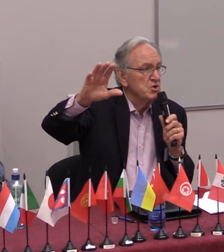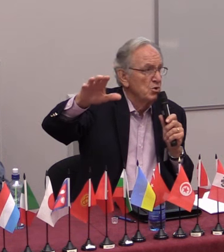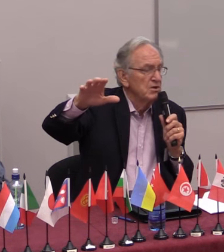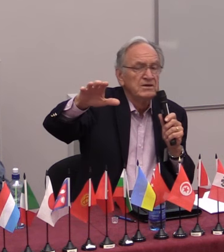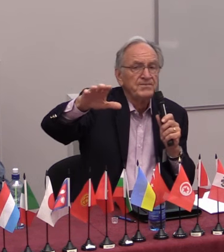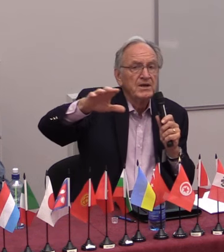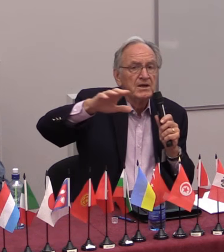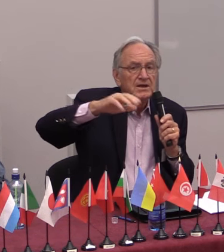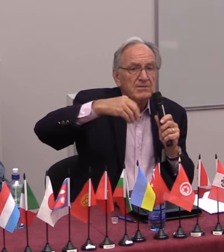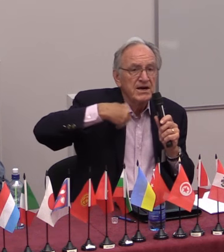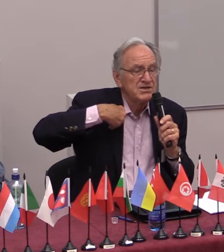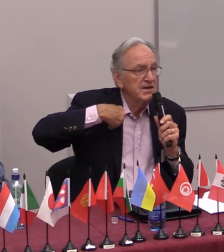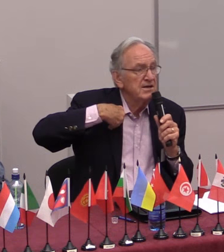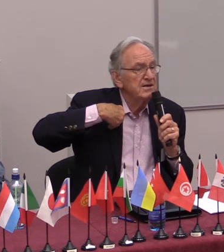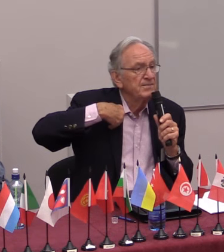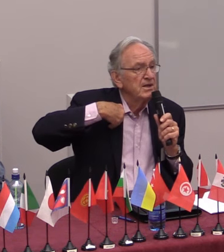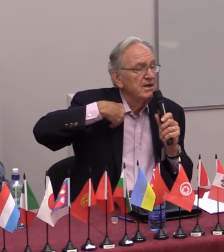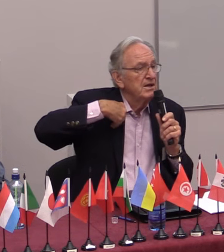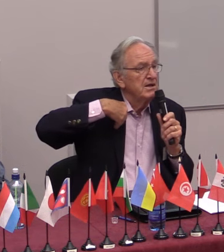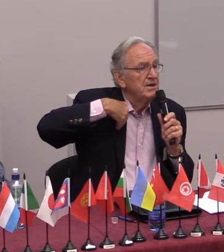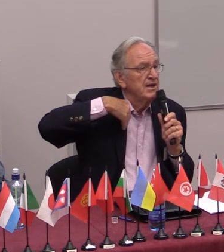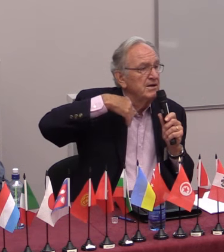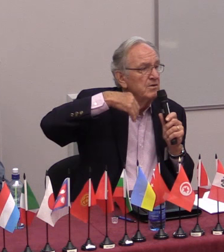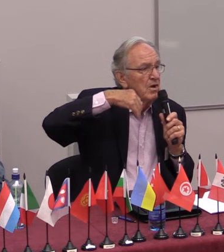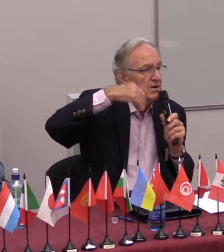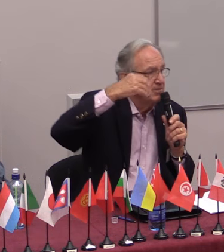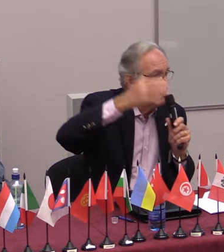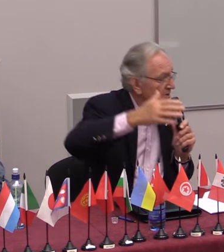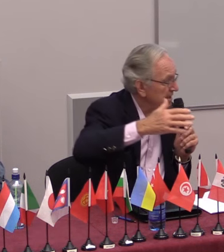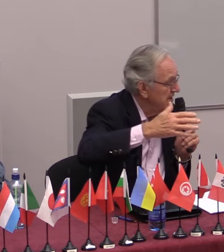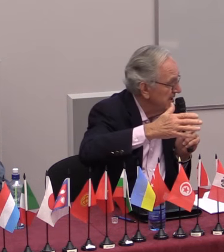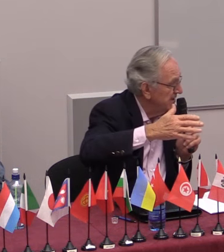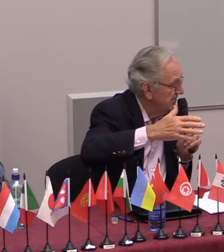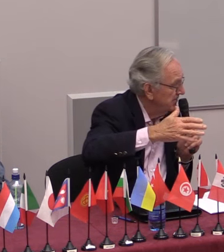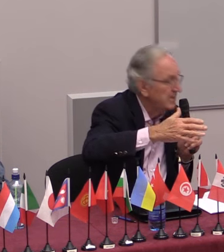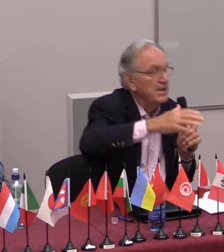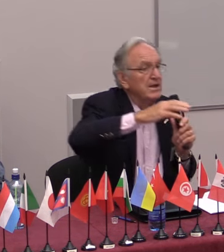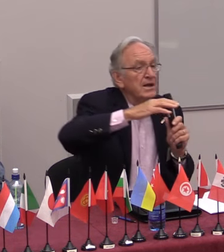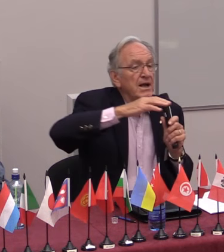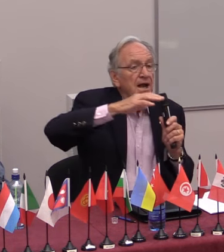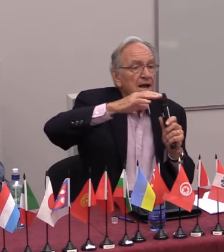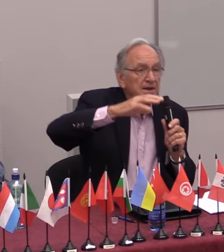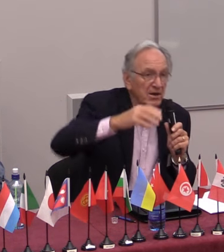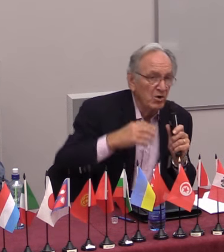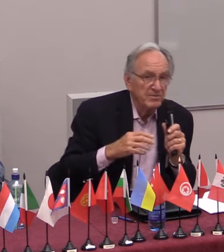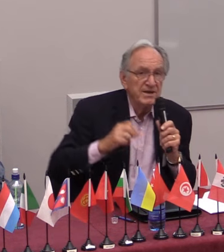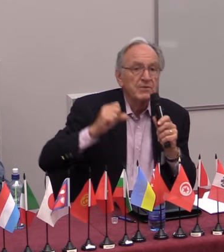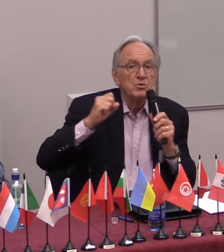school in my state that wanted to comply with the ADA and they got a hold of me, they were